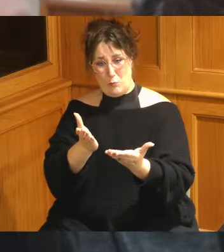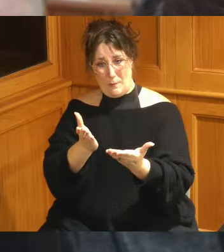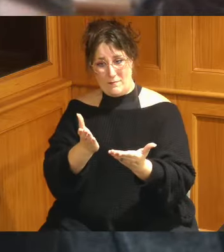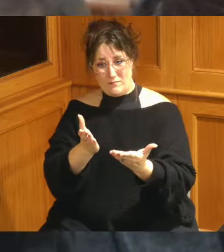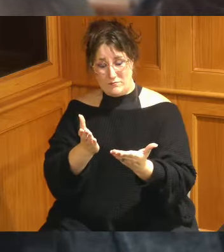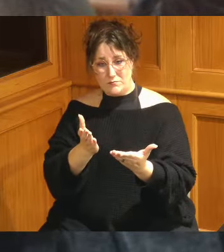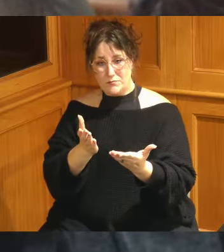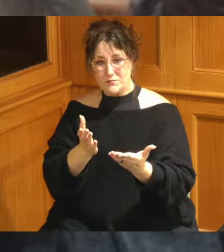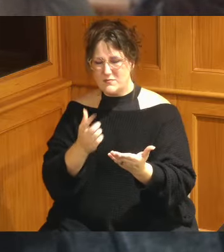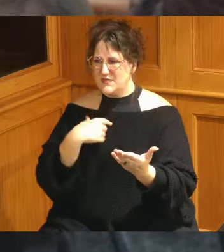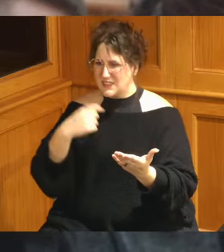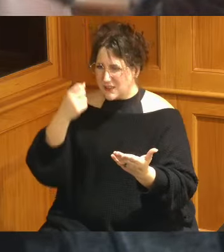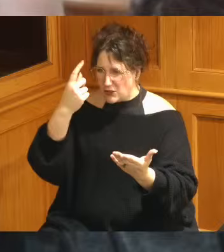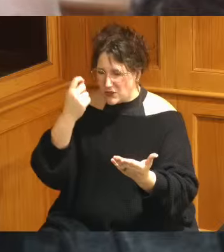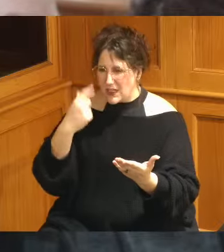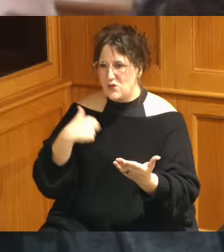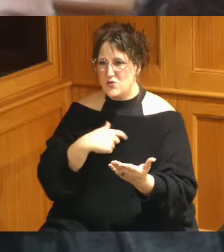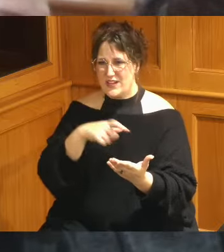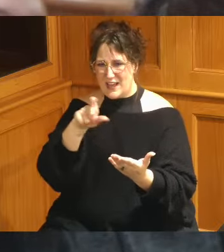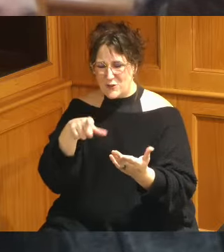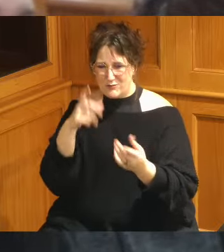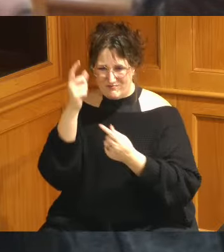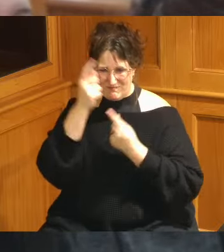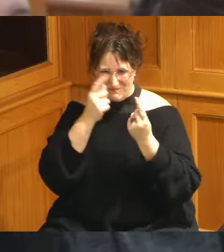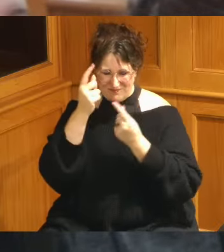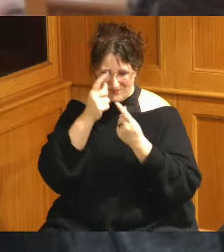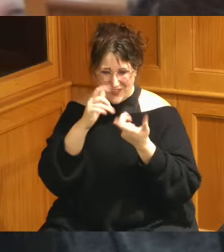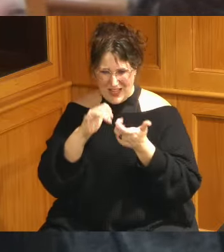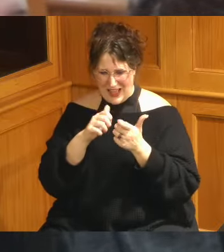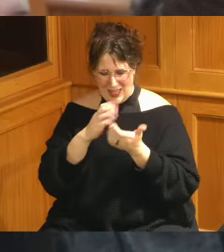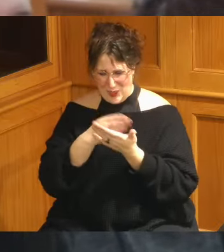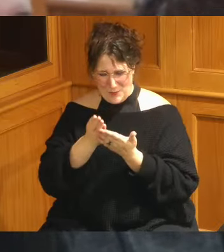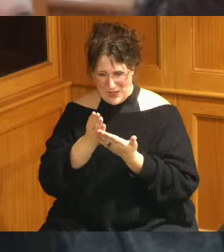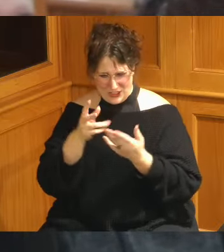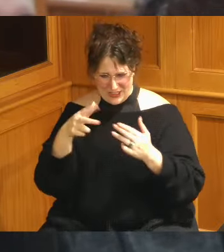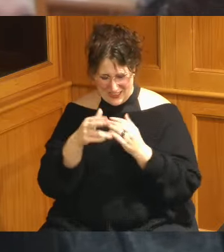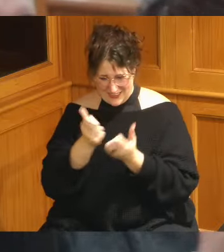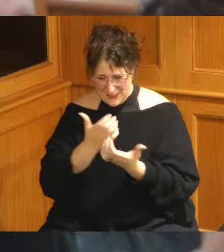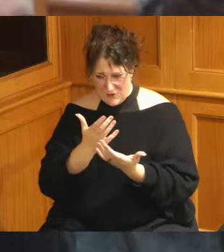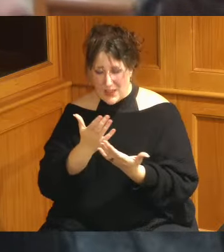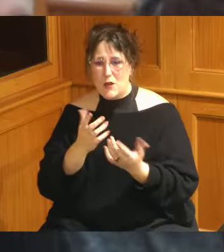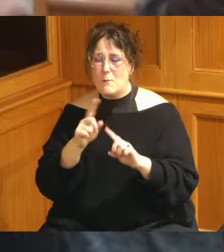certain restraints that we have to consider in giving the budget. But I came to celebrate today